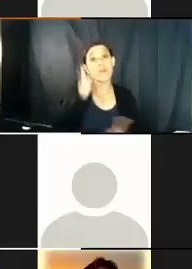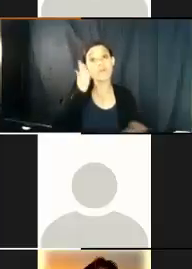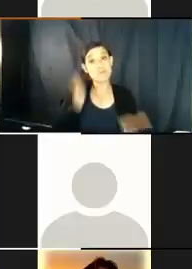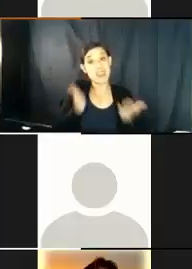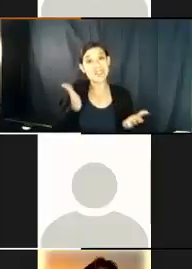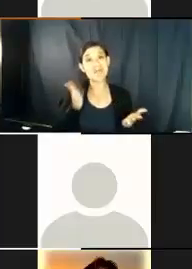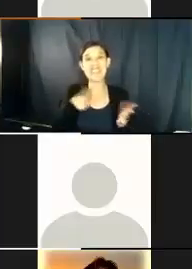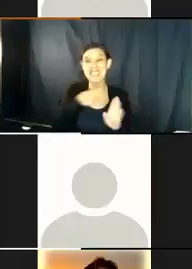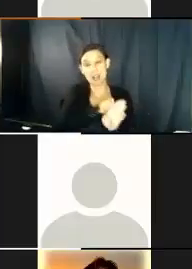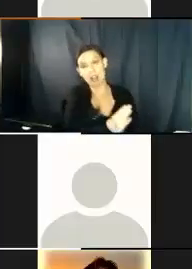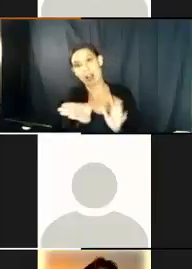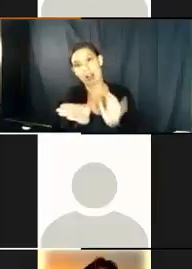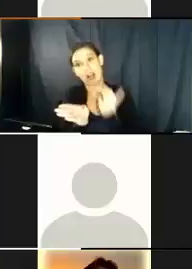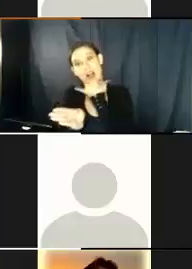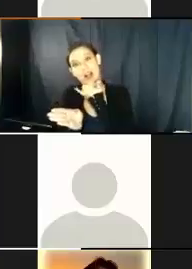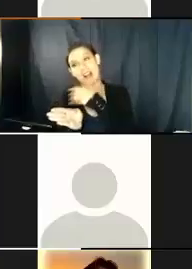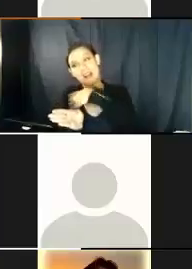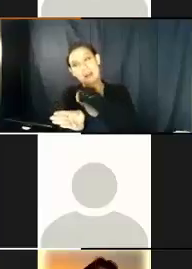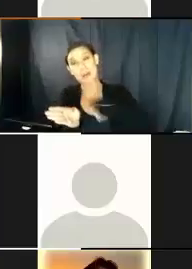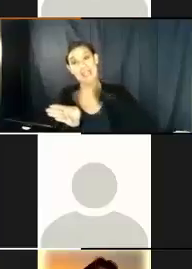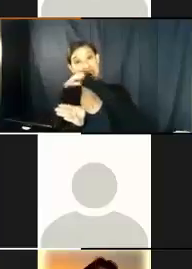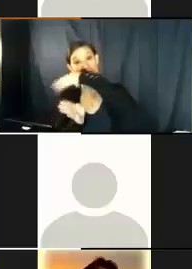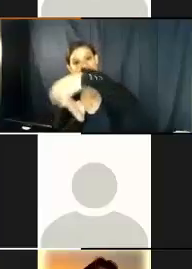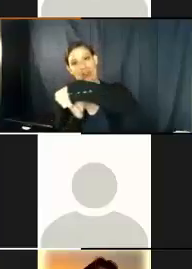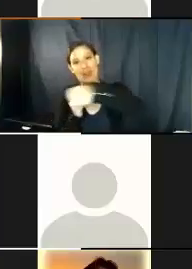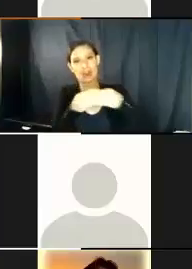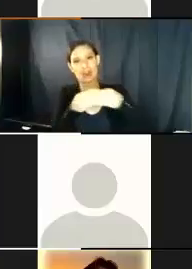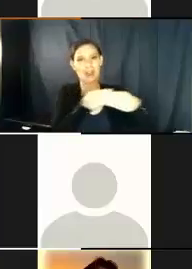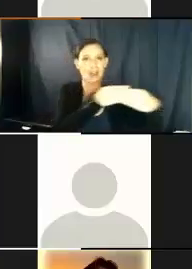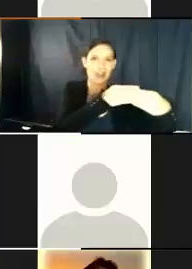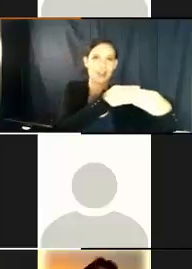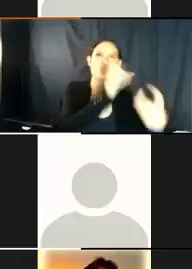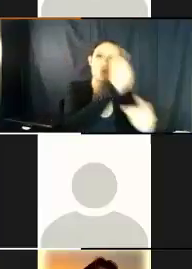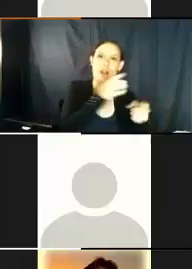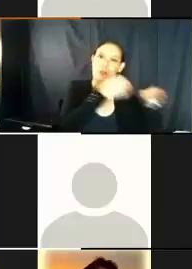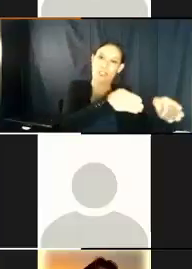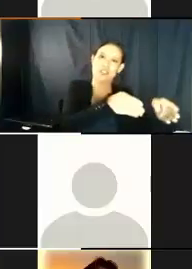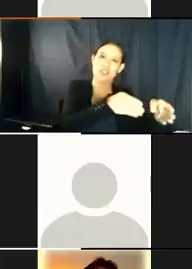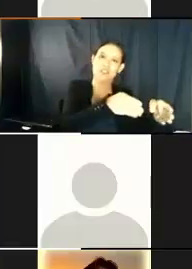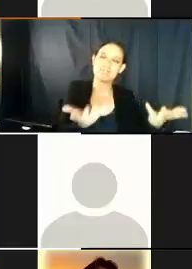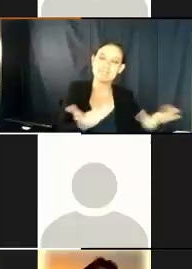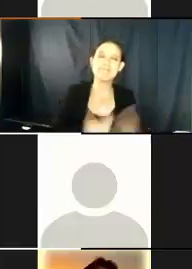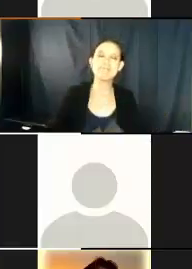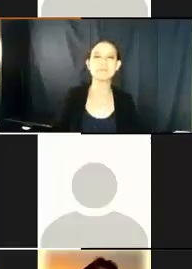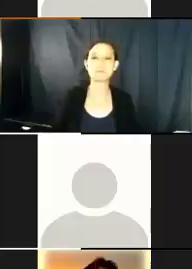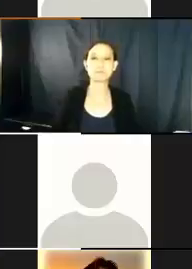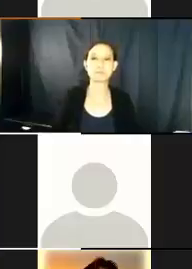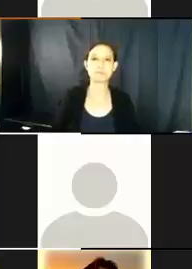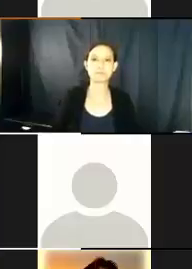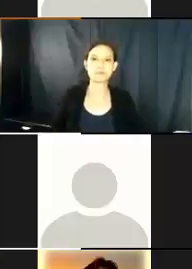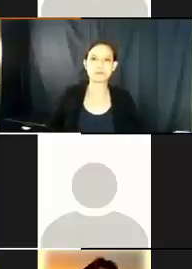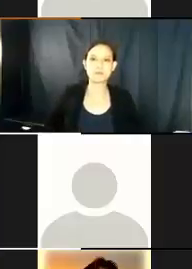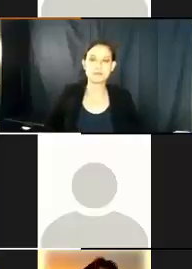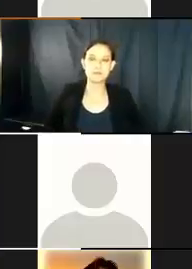back in the right direction and get them back on track to where they need to go.